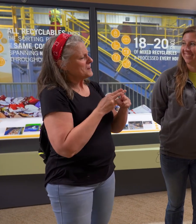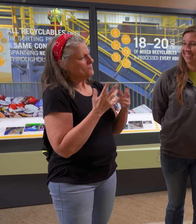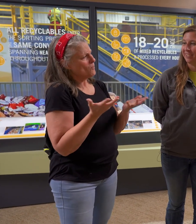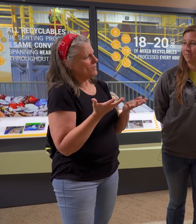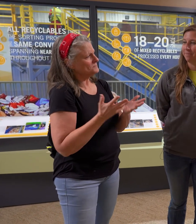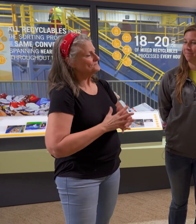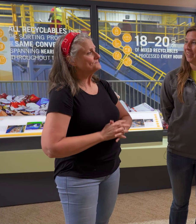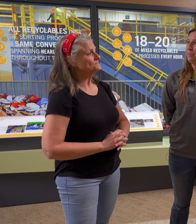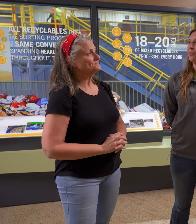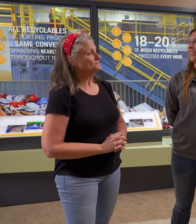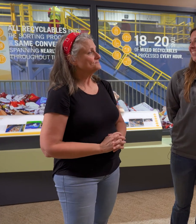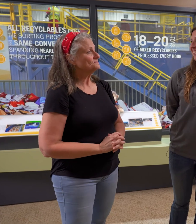What's your name? I'm Lauren.